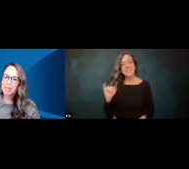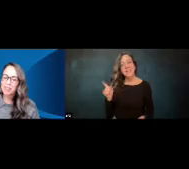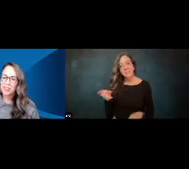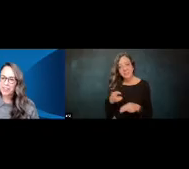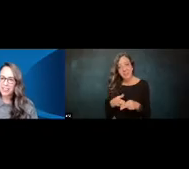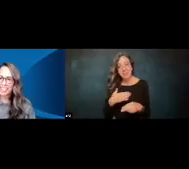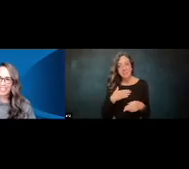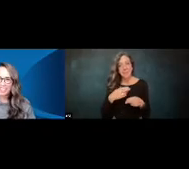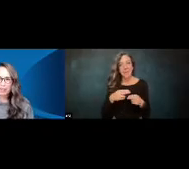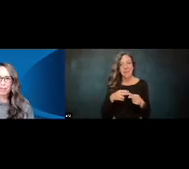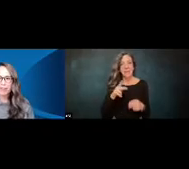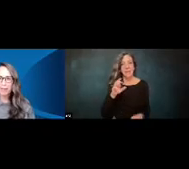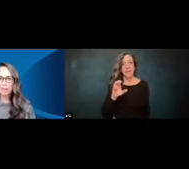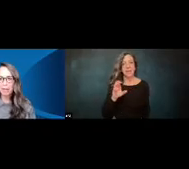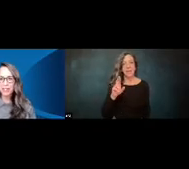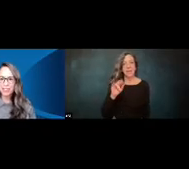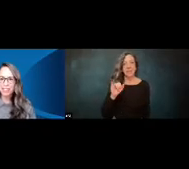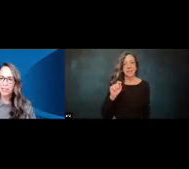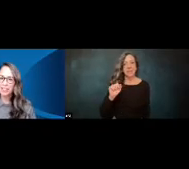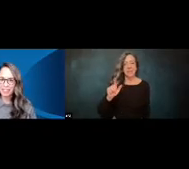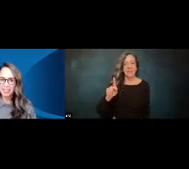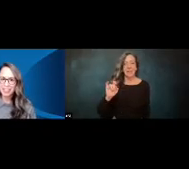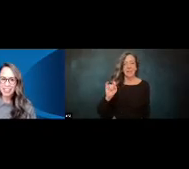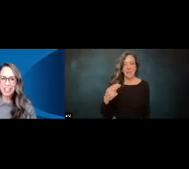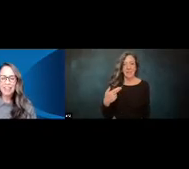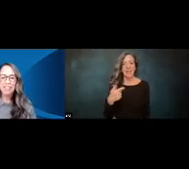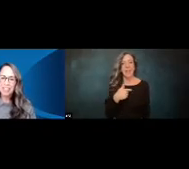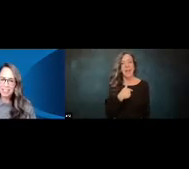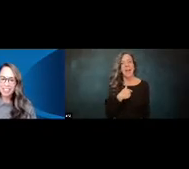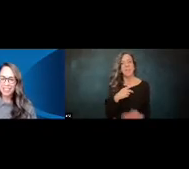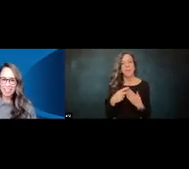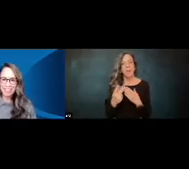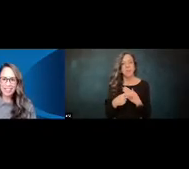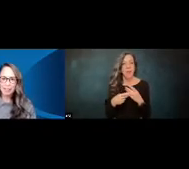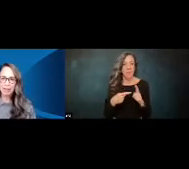my name is Crystal Keith and I'm a program specialist with SIL. I'm very excited to